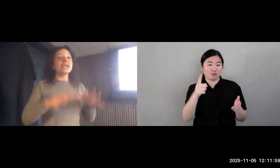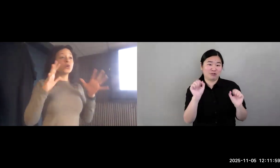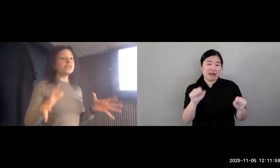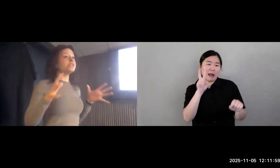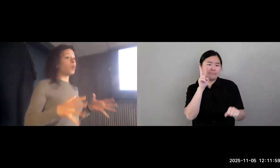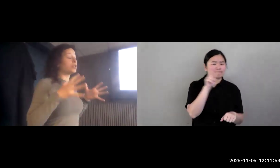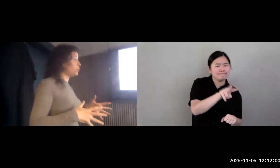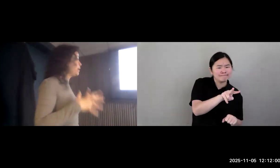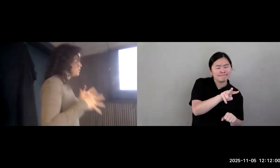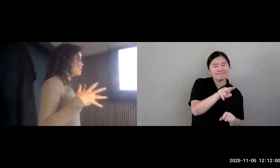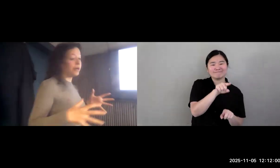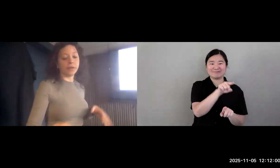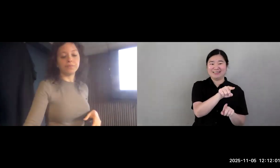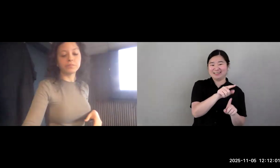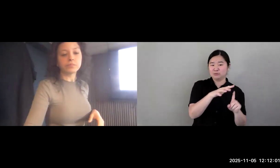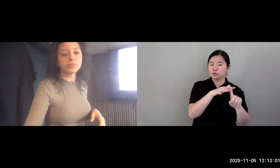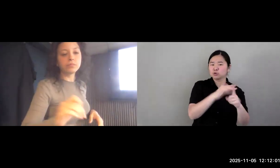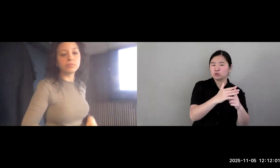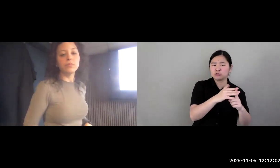And so this is what we're doing in this study.